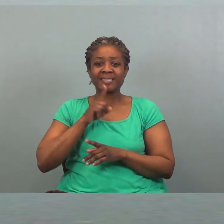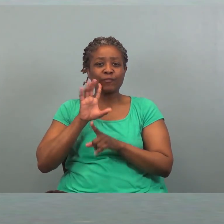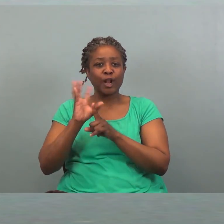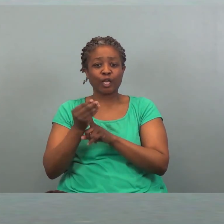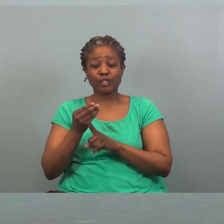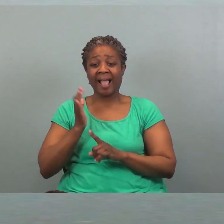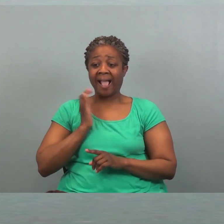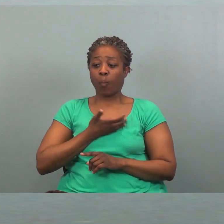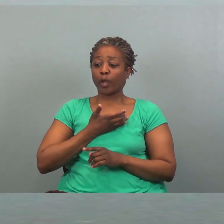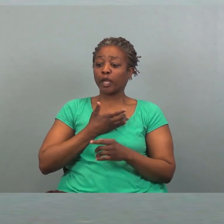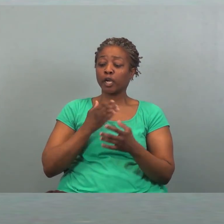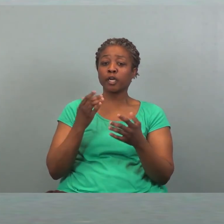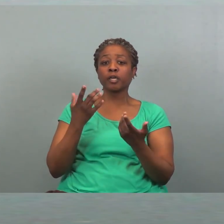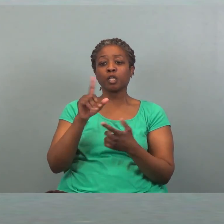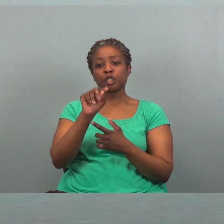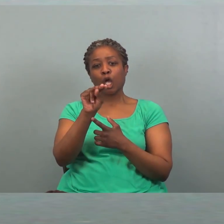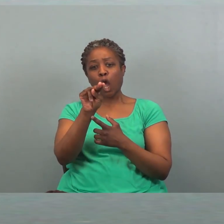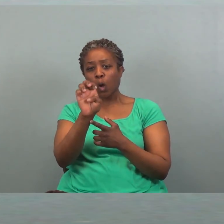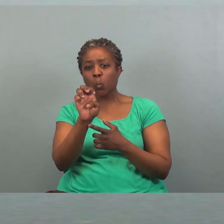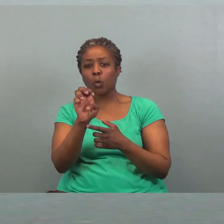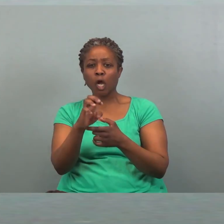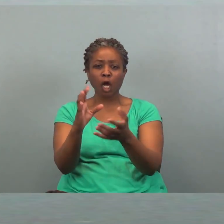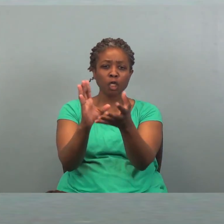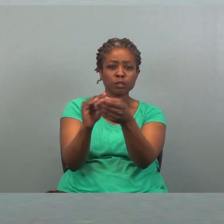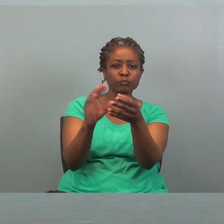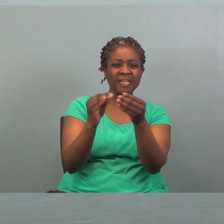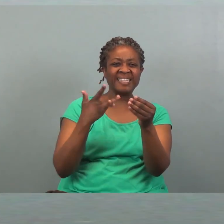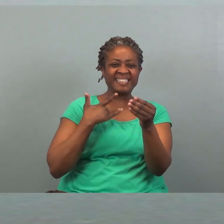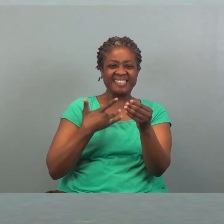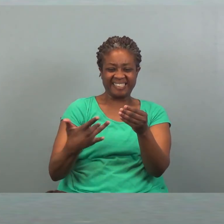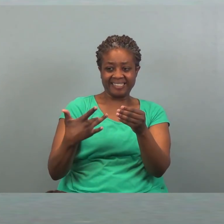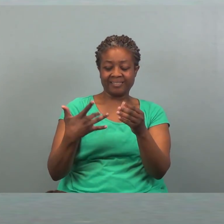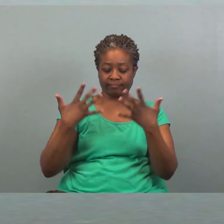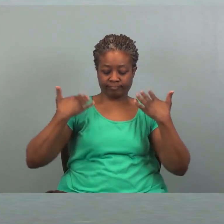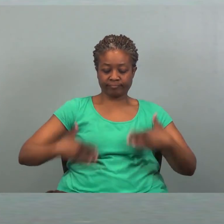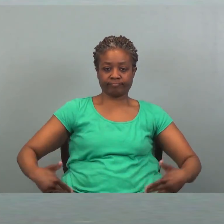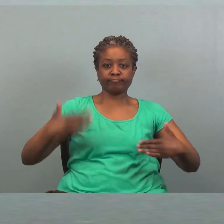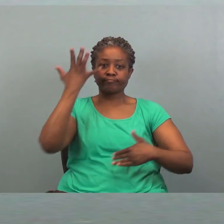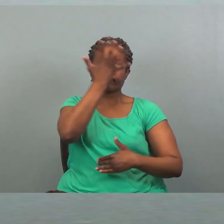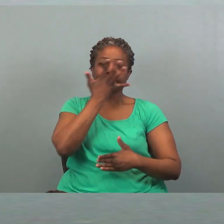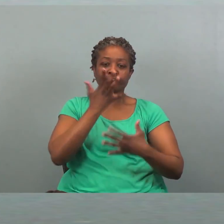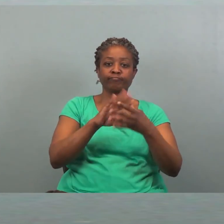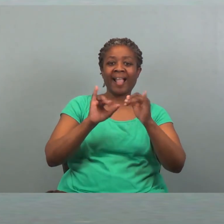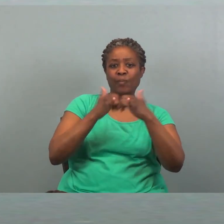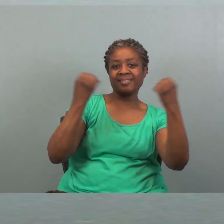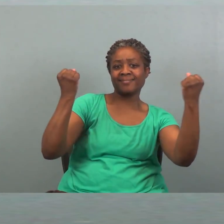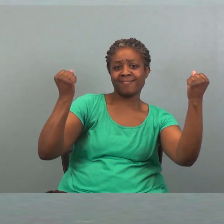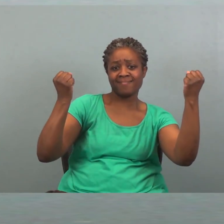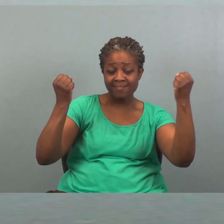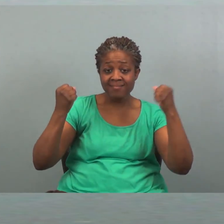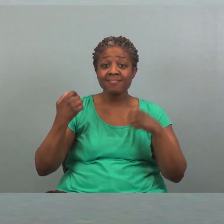In the Deaf community, the tone of our message is conveyed via our body language, facial expressions,